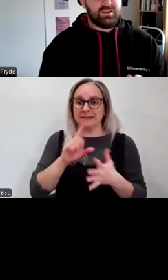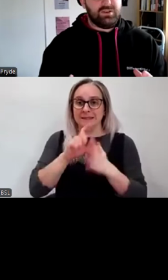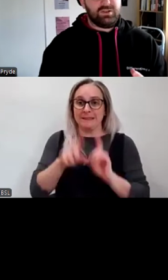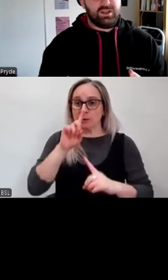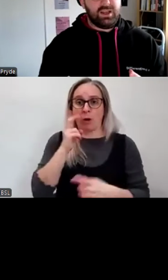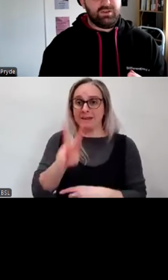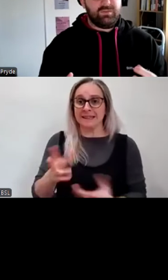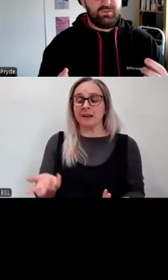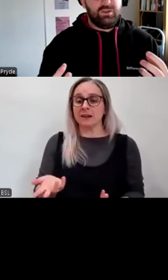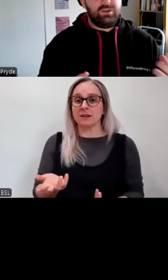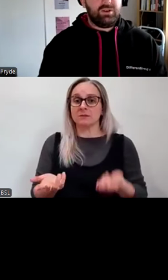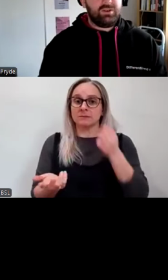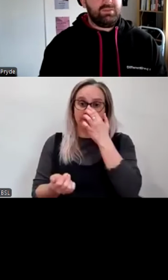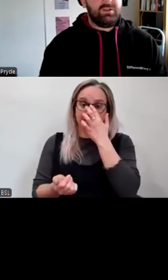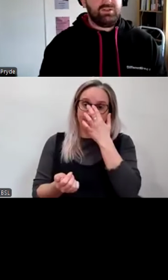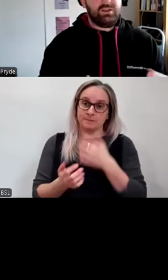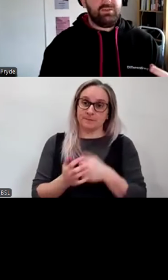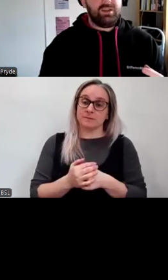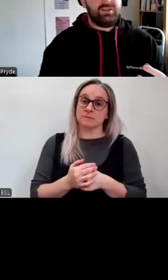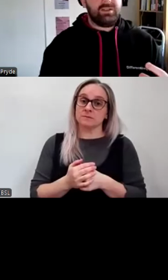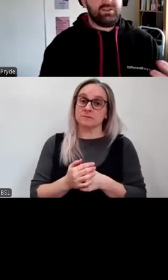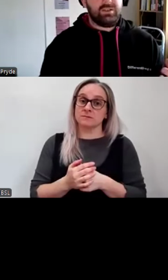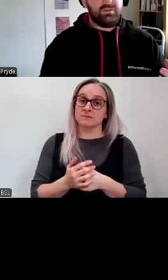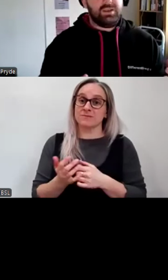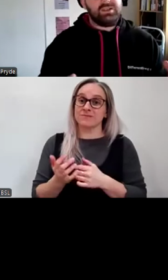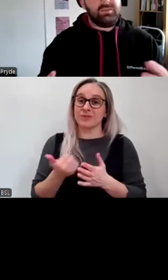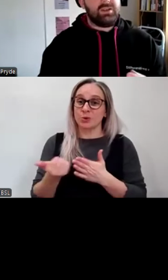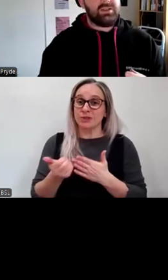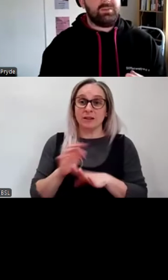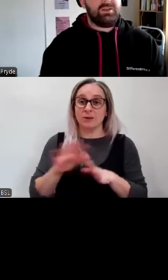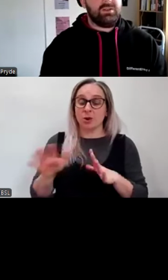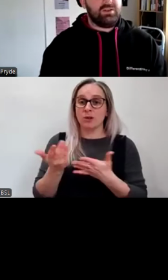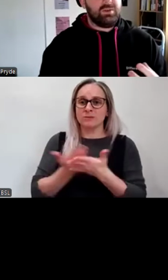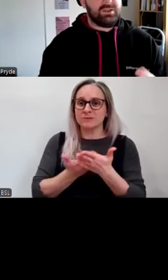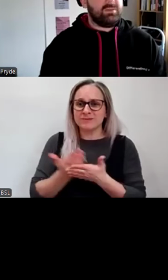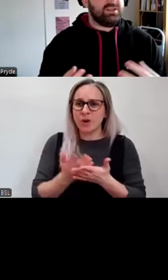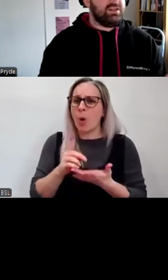that are usually either not talked about during event meetings or can be easily missed because they're not the ones that we see